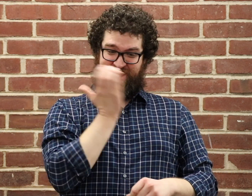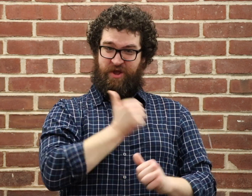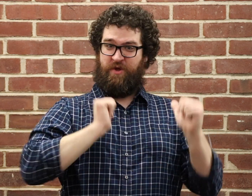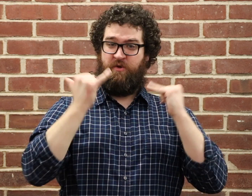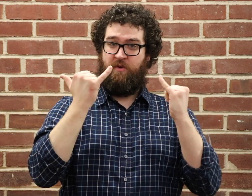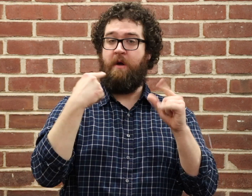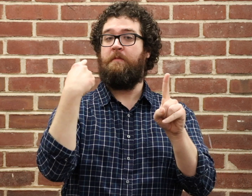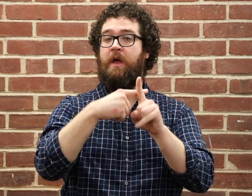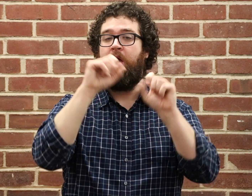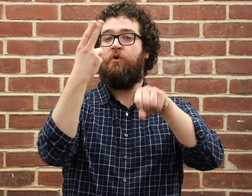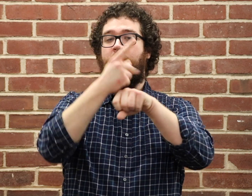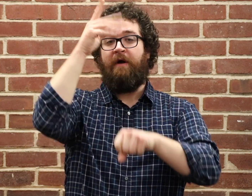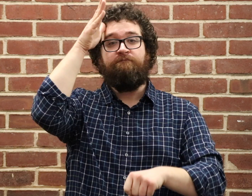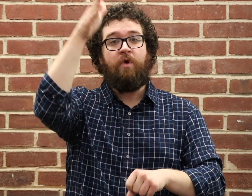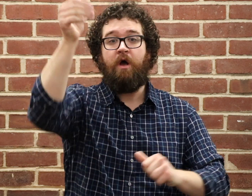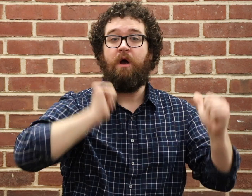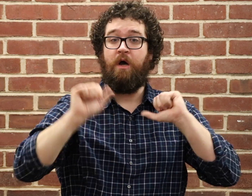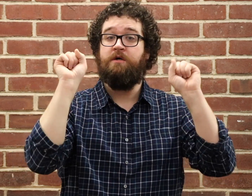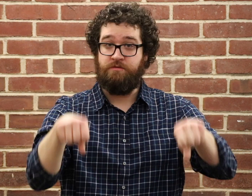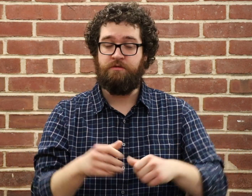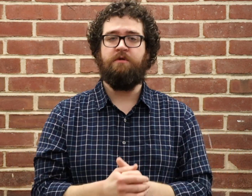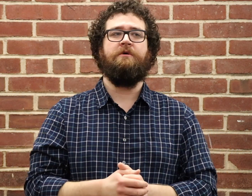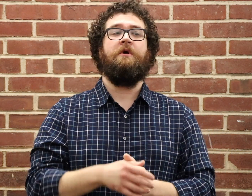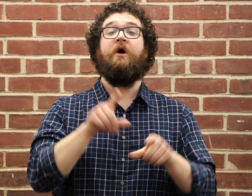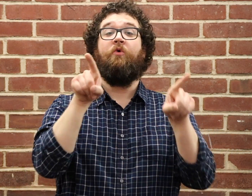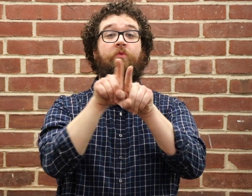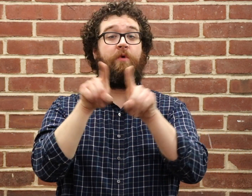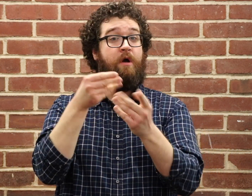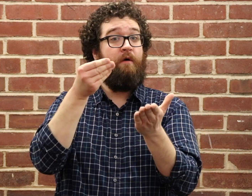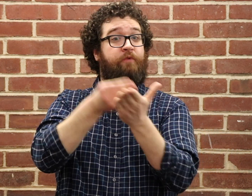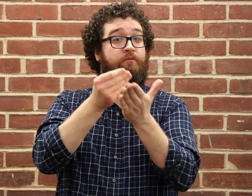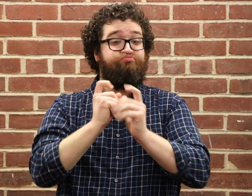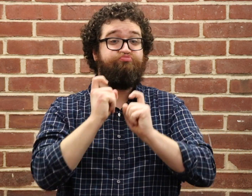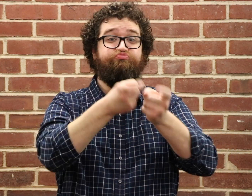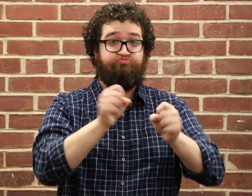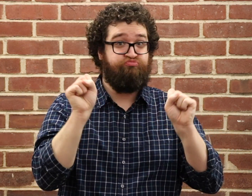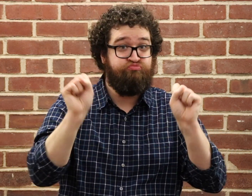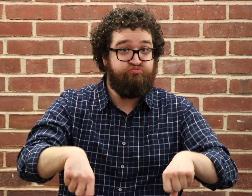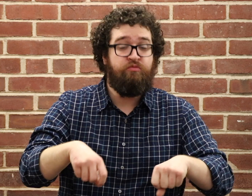for our ability to use any of these contributions for future productions. You